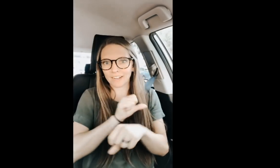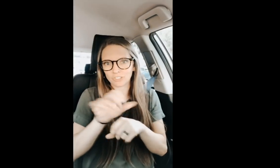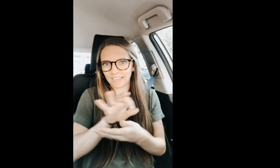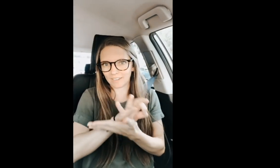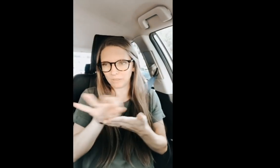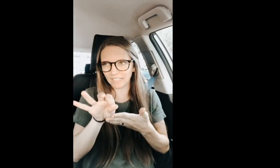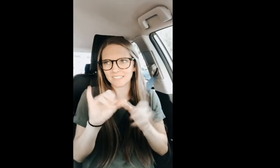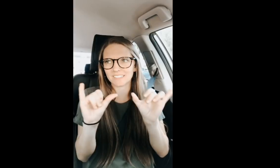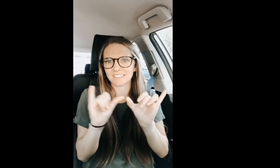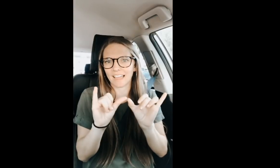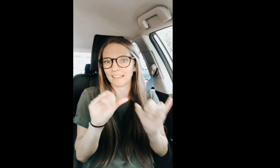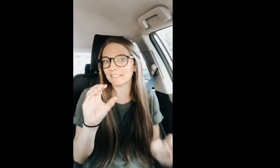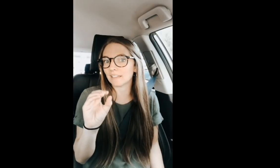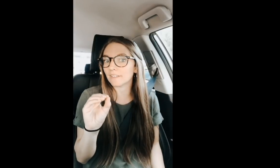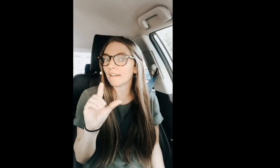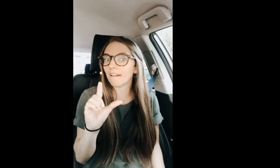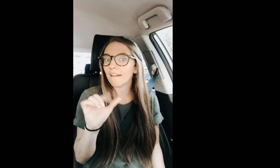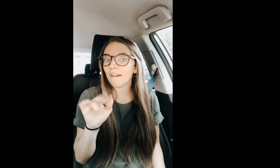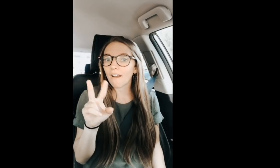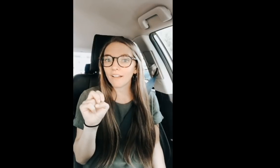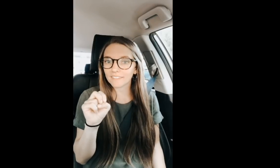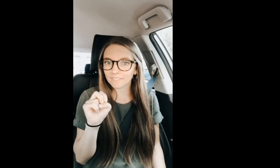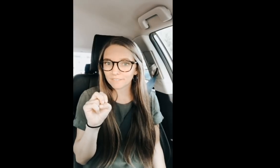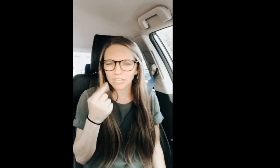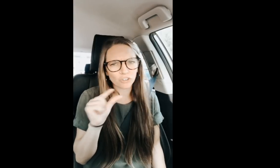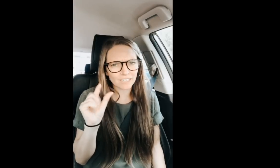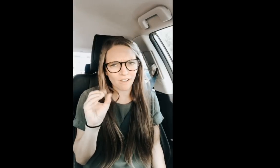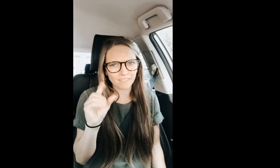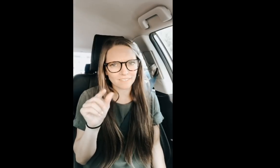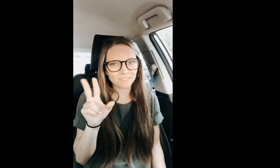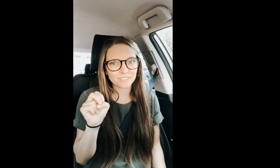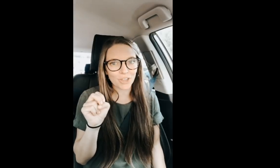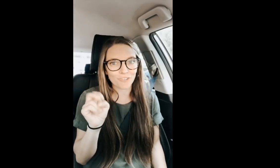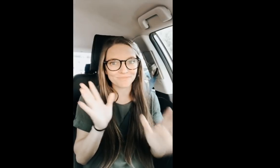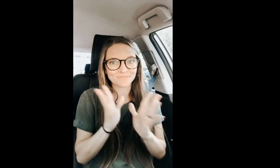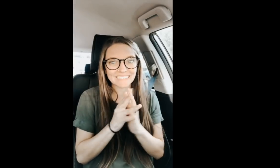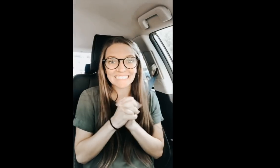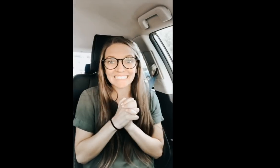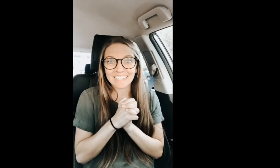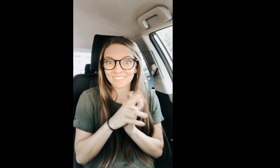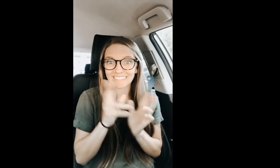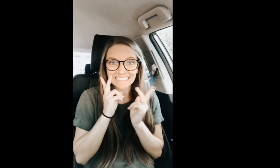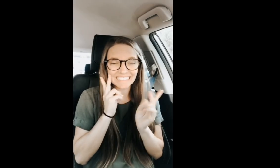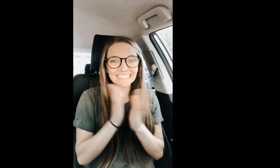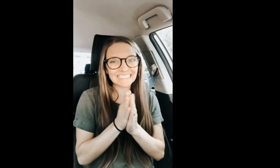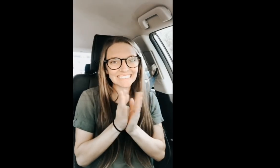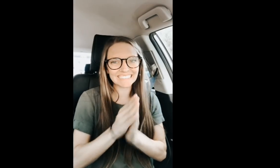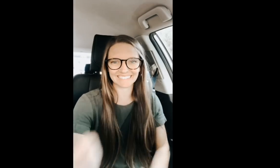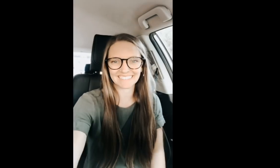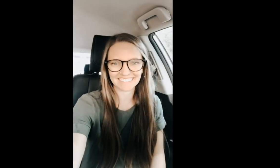They say that at 9 weeks its the size of an olive, a green olive. We will see!!!